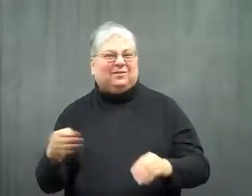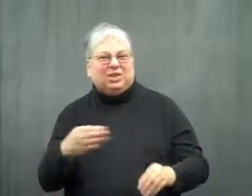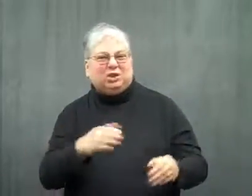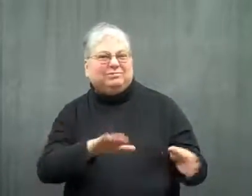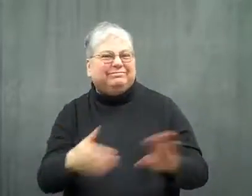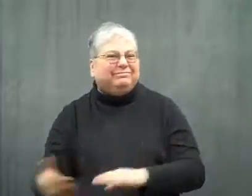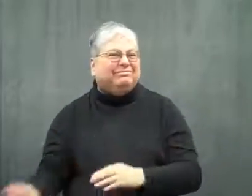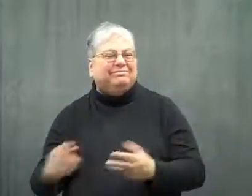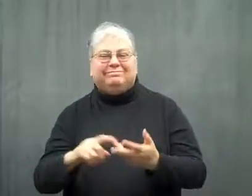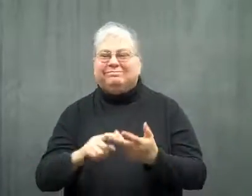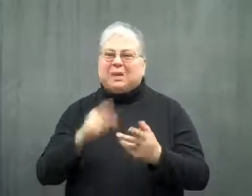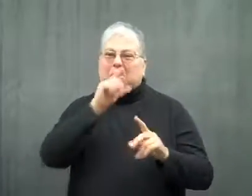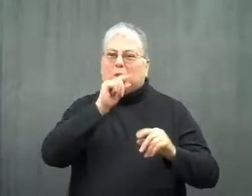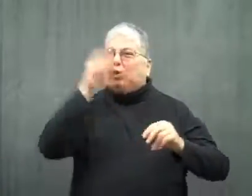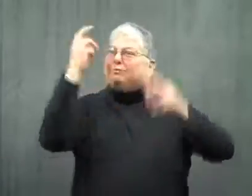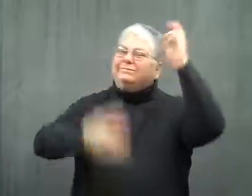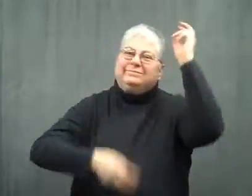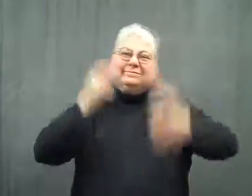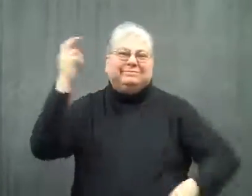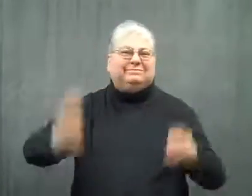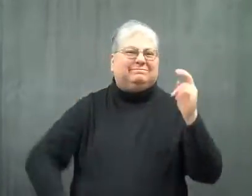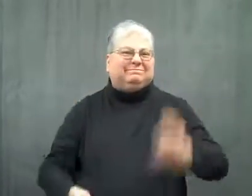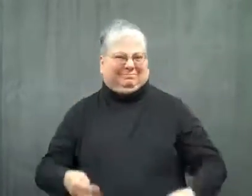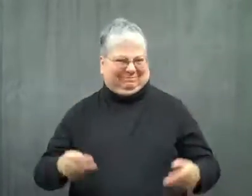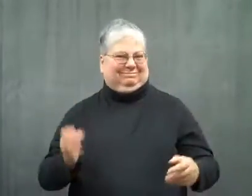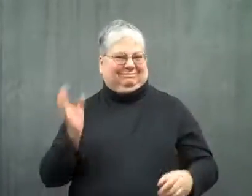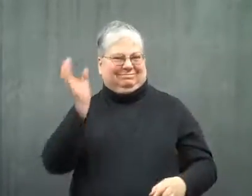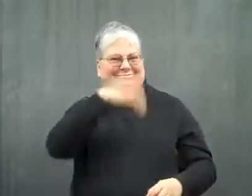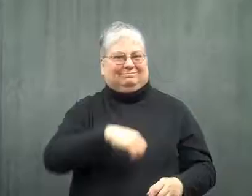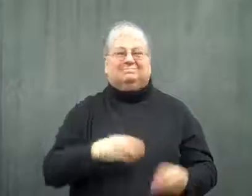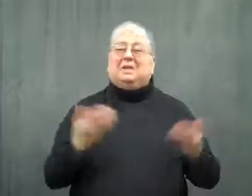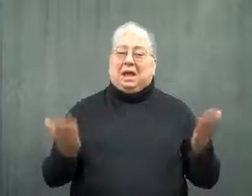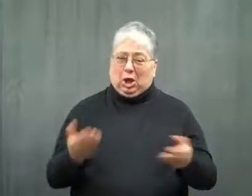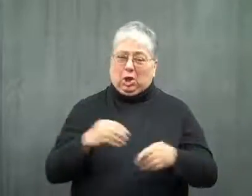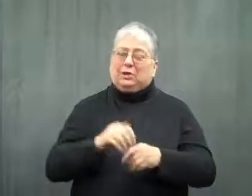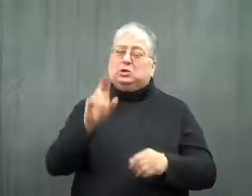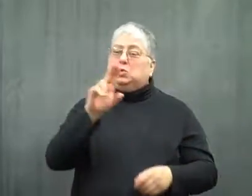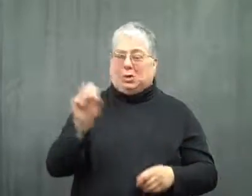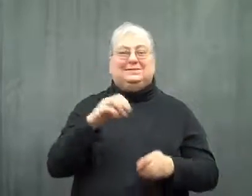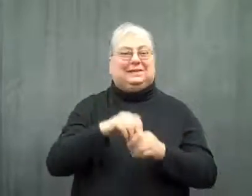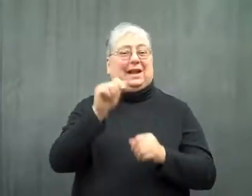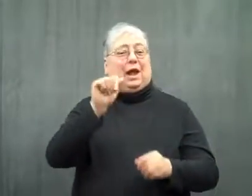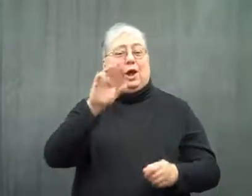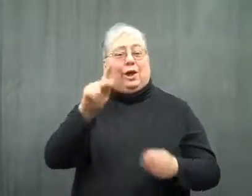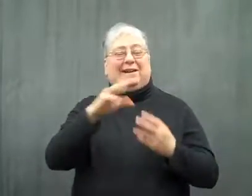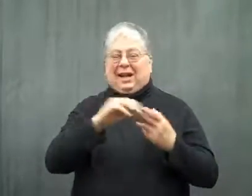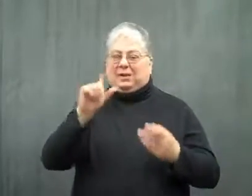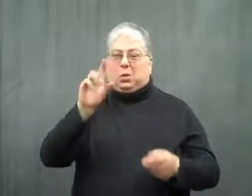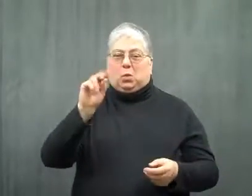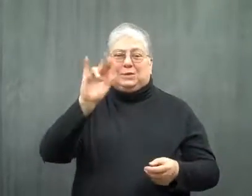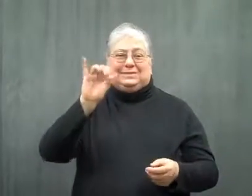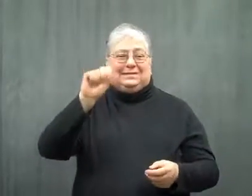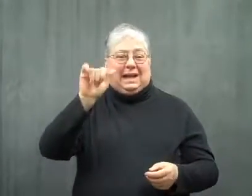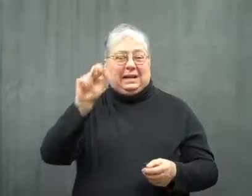Fish have been dying, and birds dropping out of the sky. Very strange. In the U.S., it's been in Arkansas, Louisiana, and some in Kentucky.